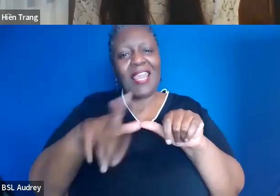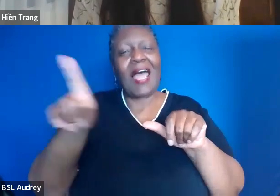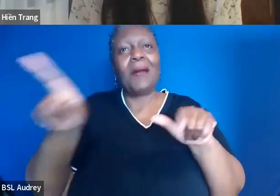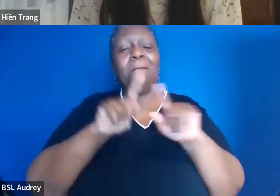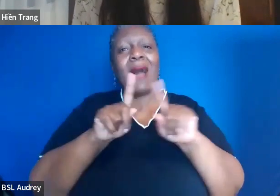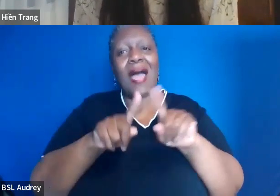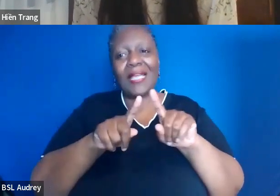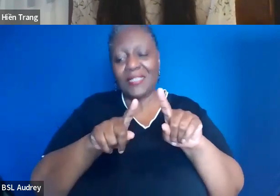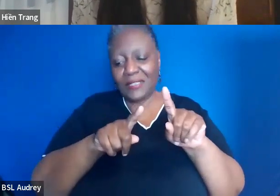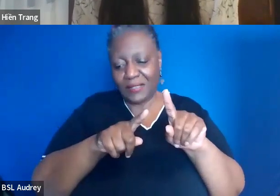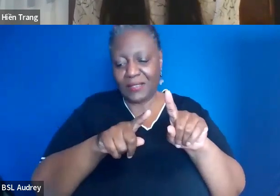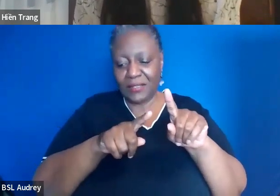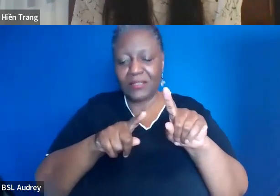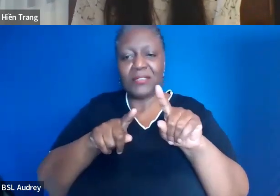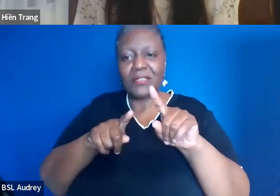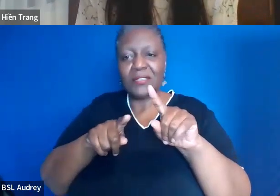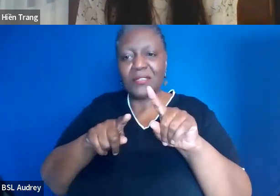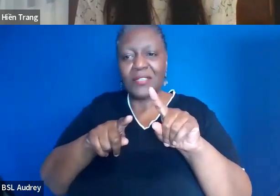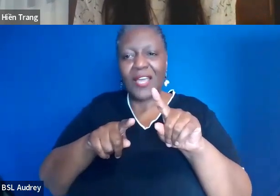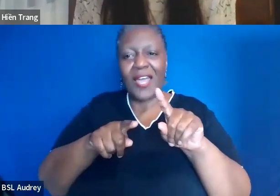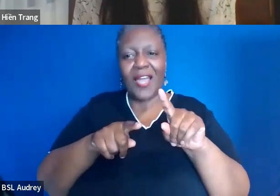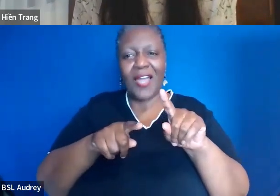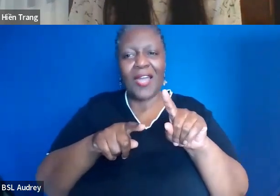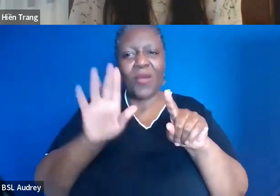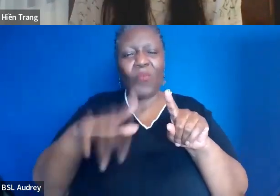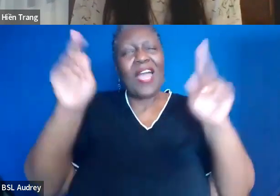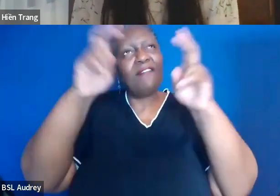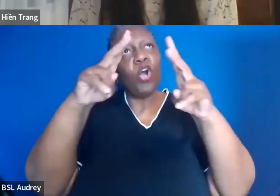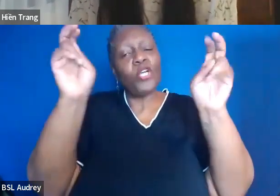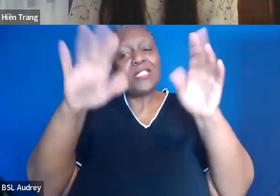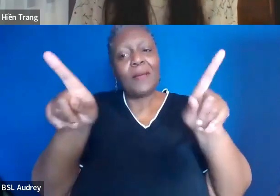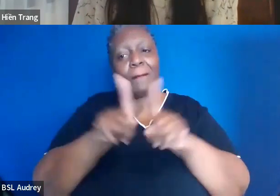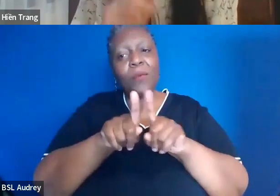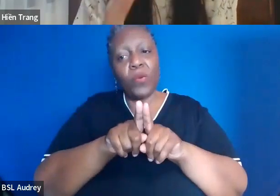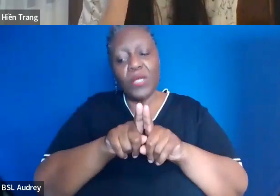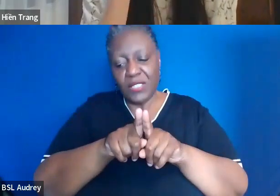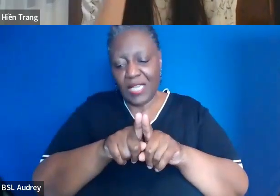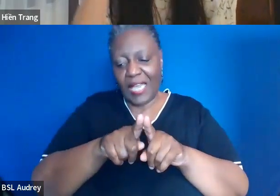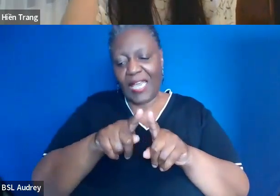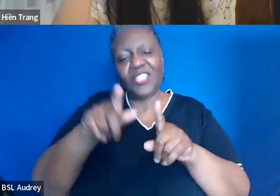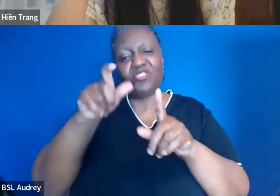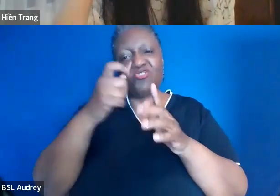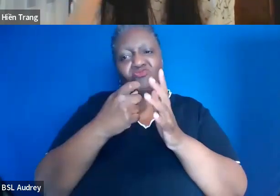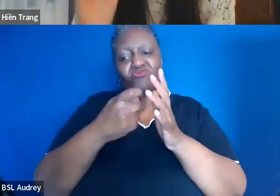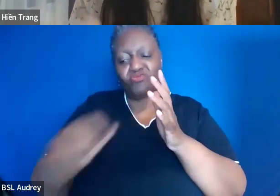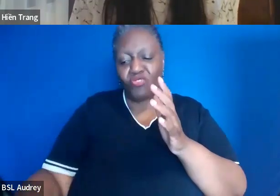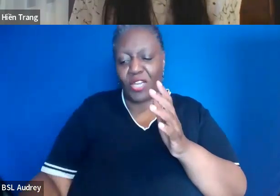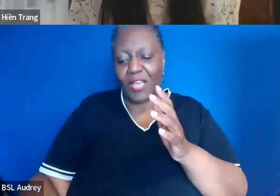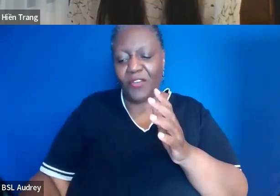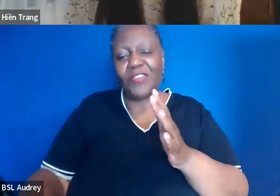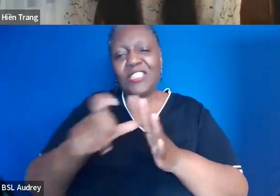and in Vietnamese folk we have a concept of which is a romantic relationship with a dead